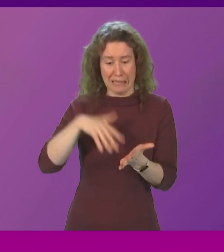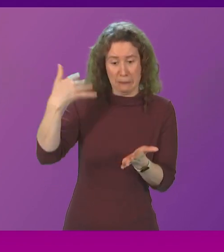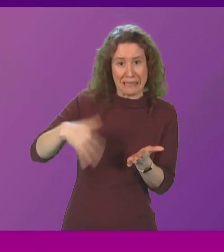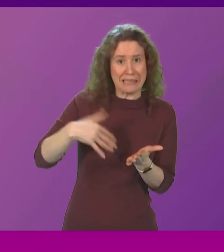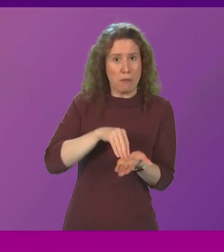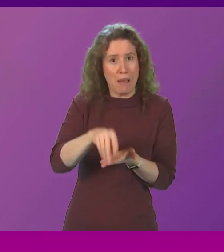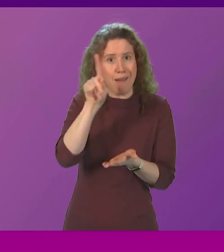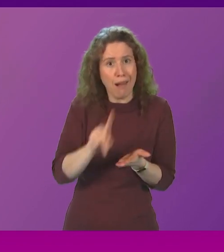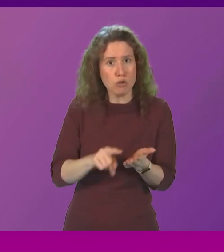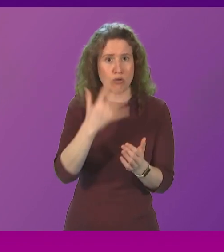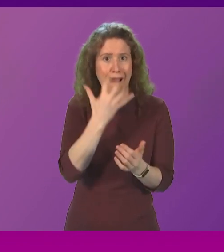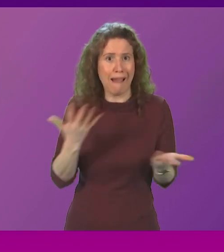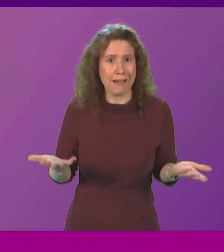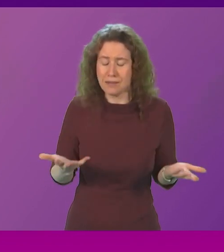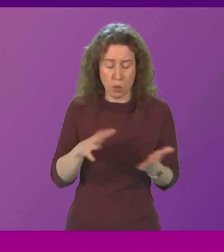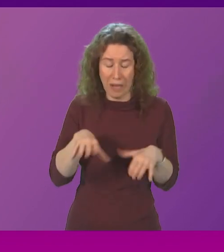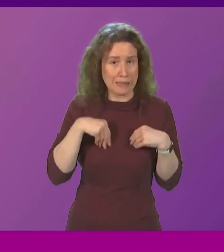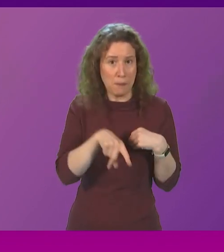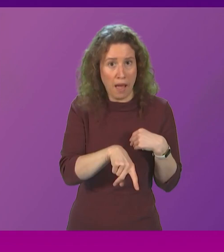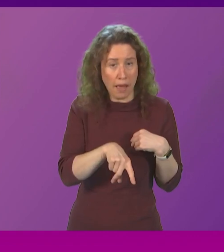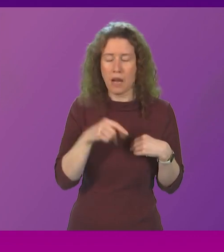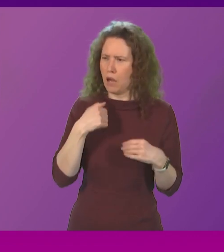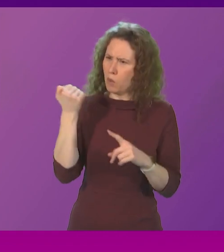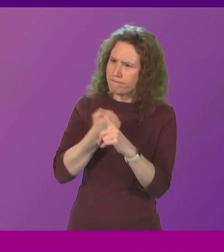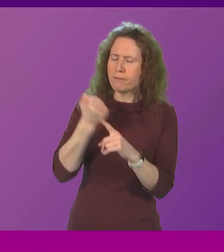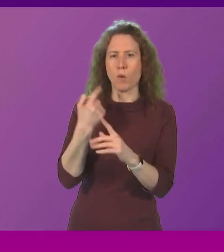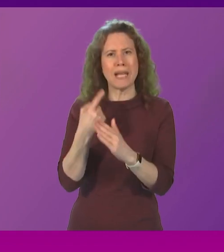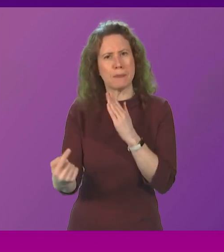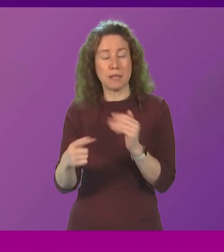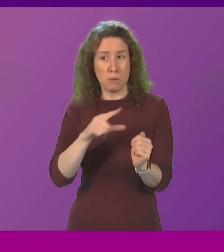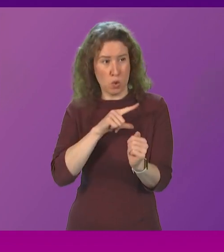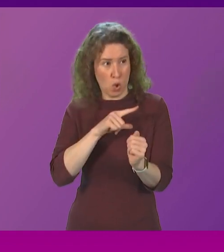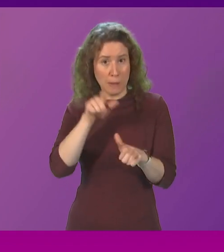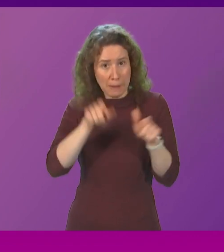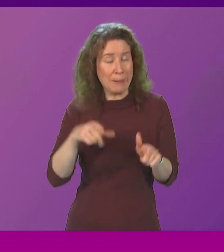I will continue to make the case for independence because, as I say, people need independence